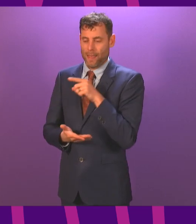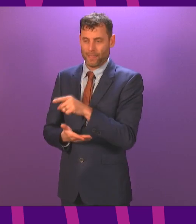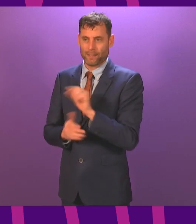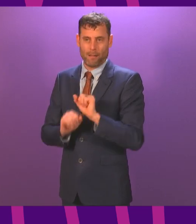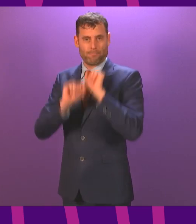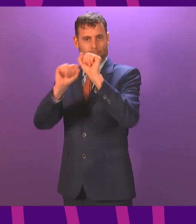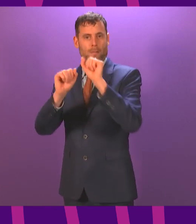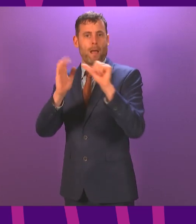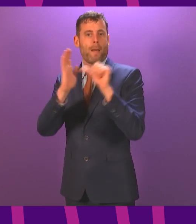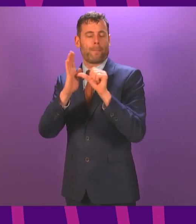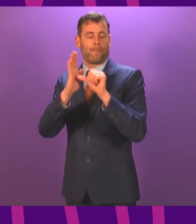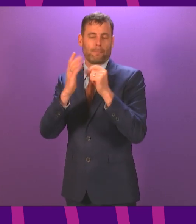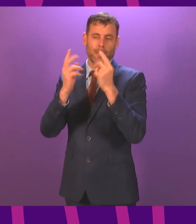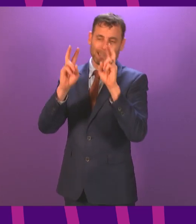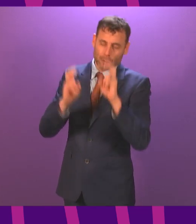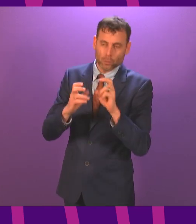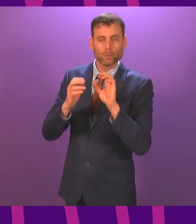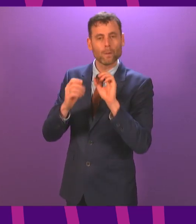for the Parliamentary Bureau and business managers to consider.